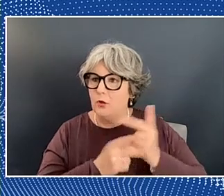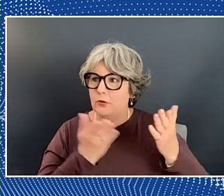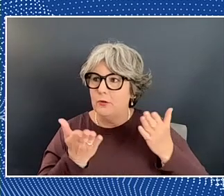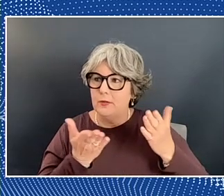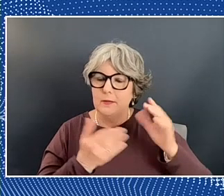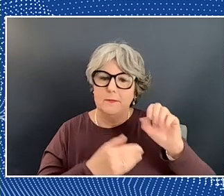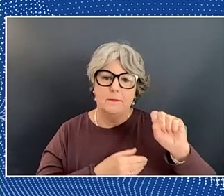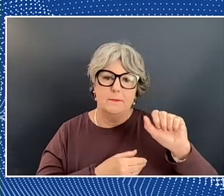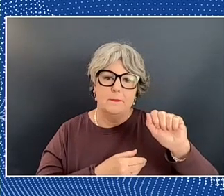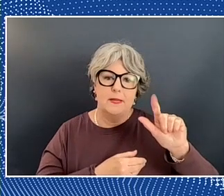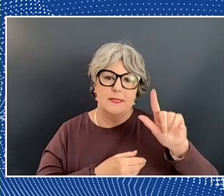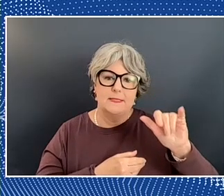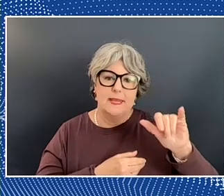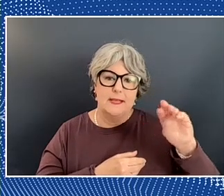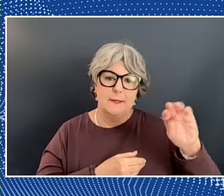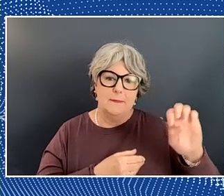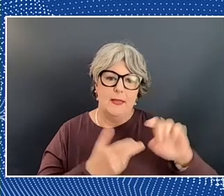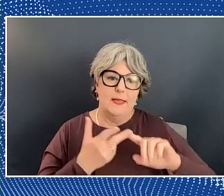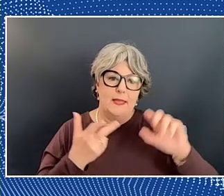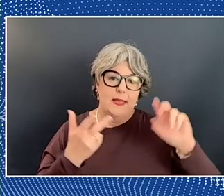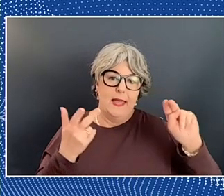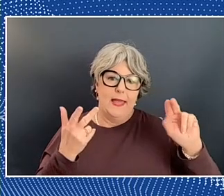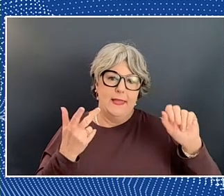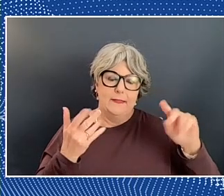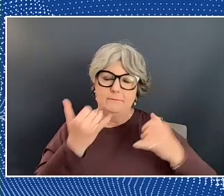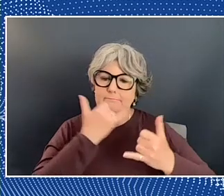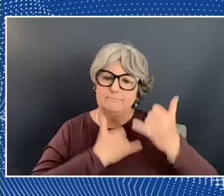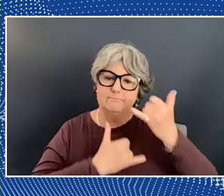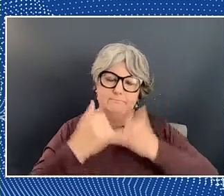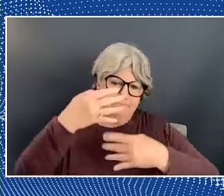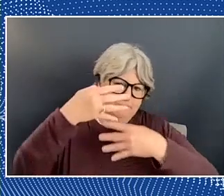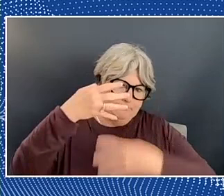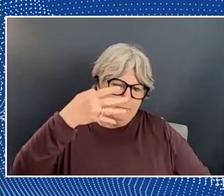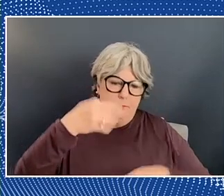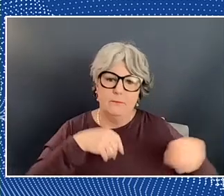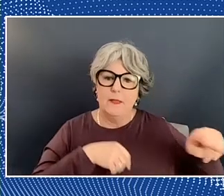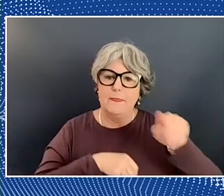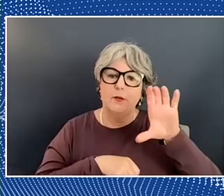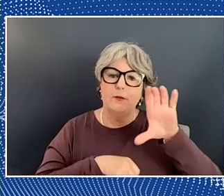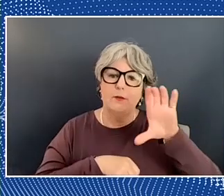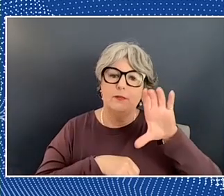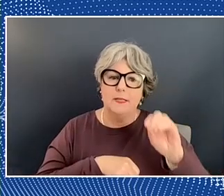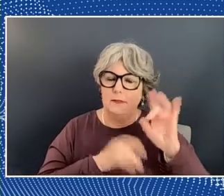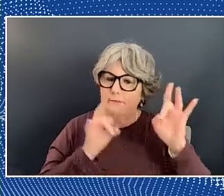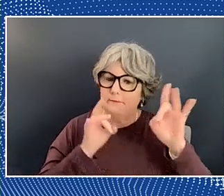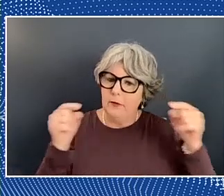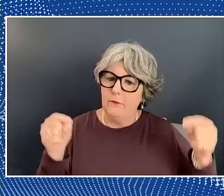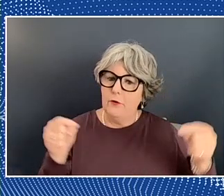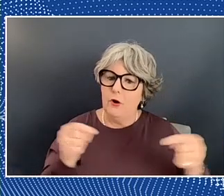and Navient. The list of mistakes and errors by those companies has been detrimental to so many people, and have